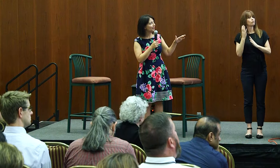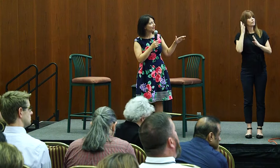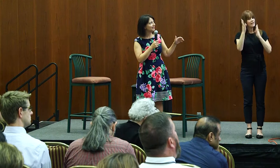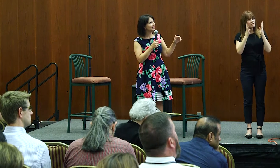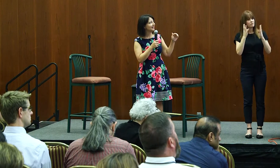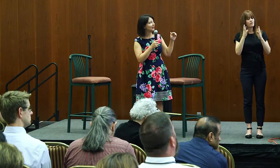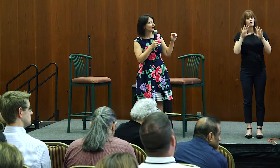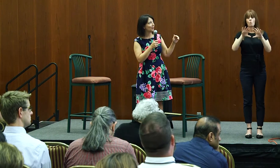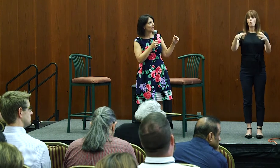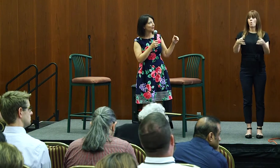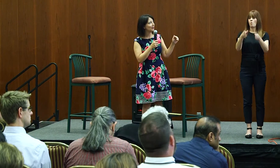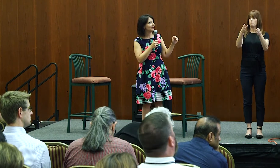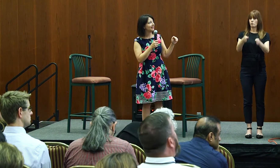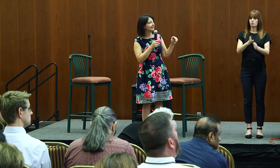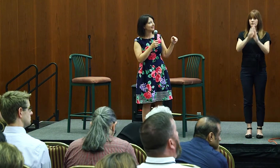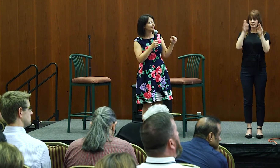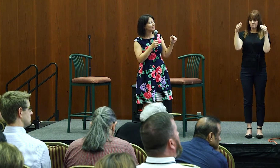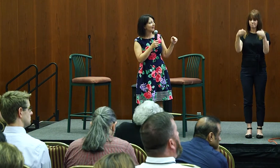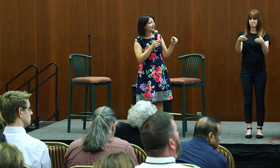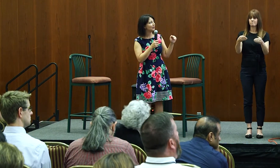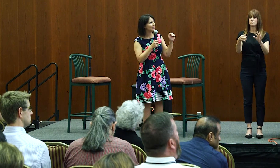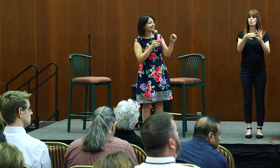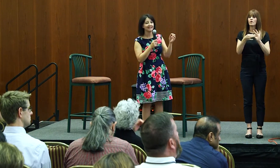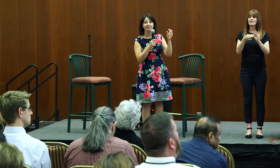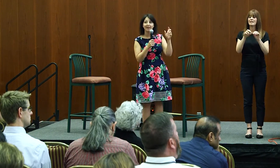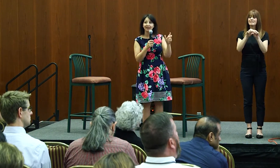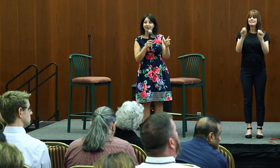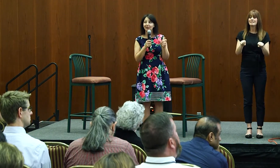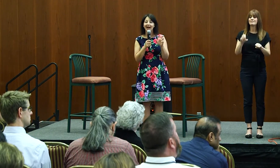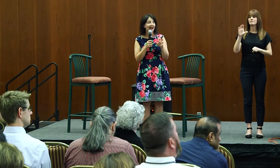person-centered and well coordinated system of care addresses the medical and